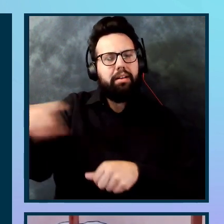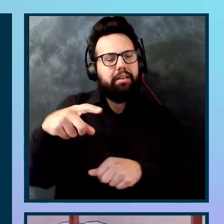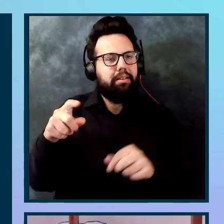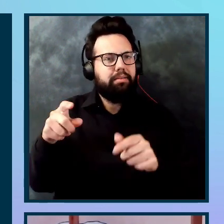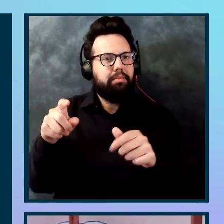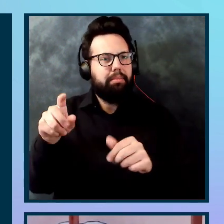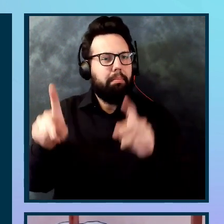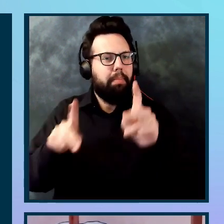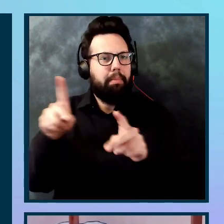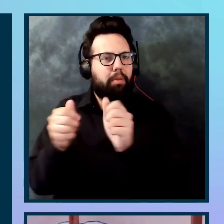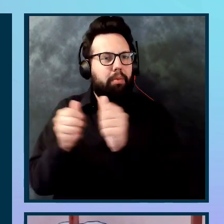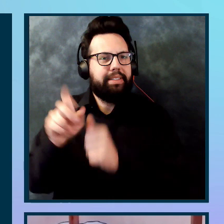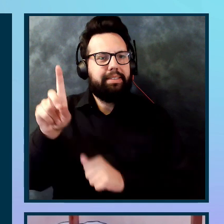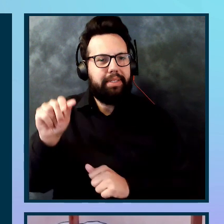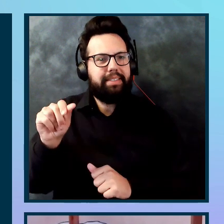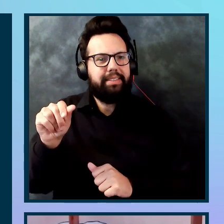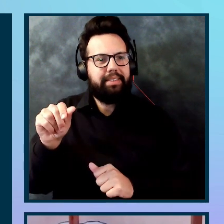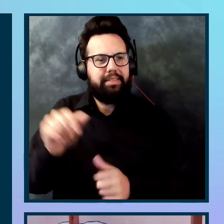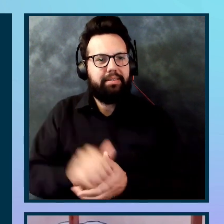That can make it difficult to understand why it's important.